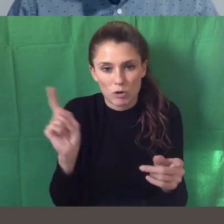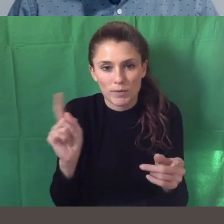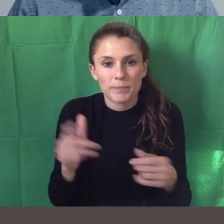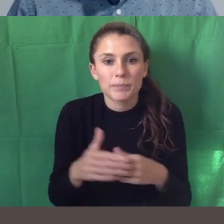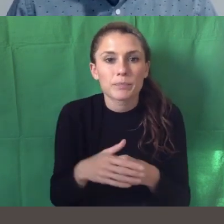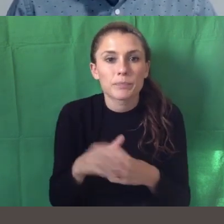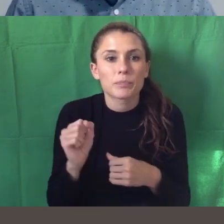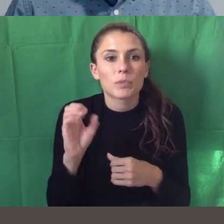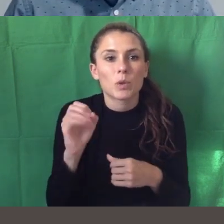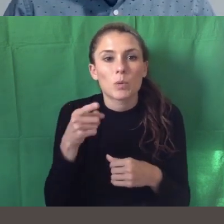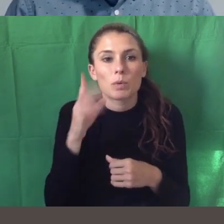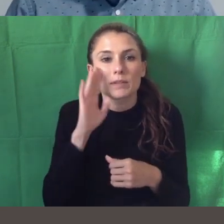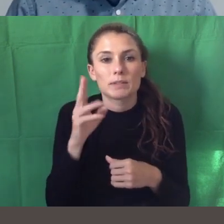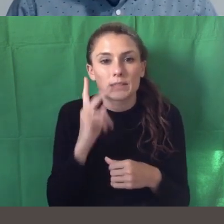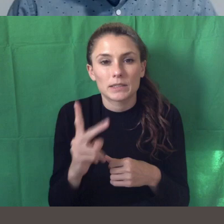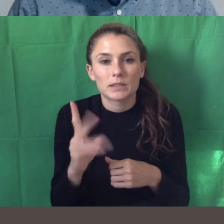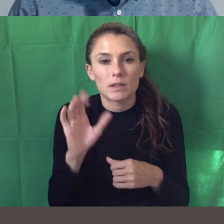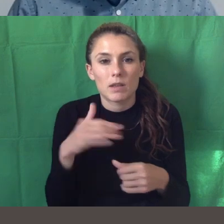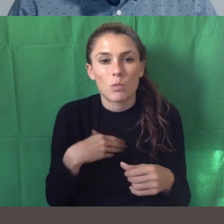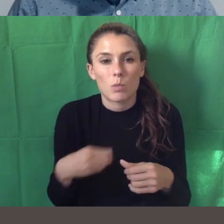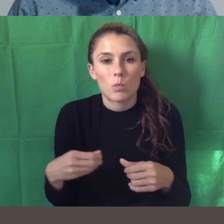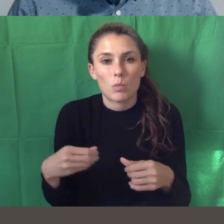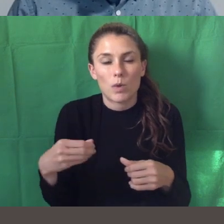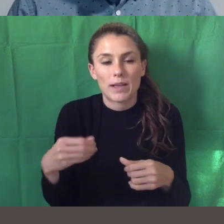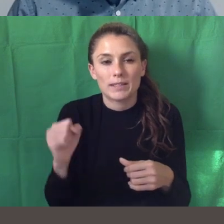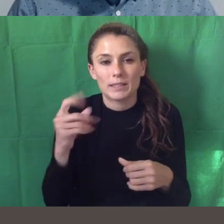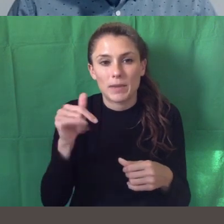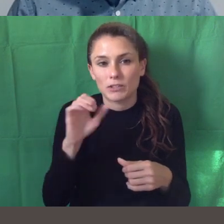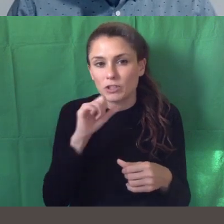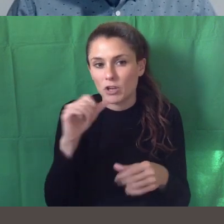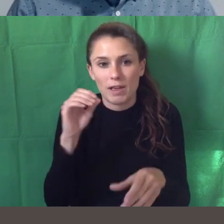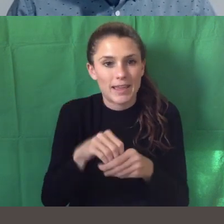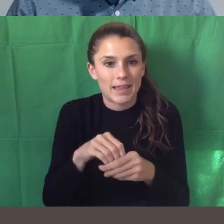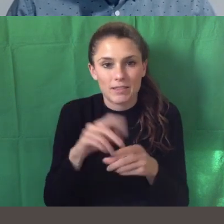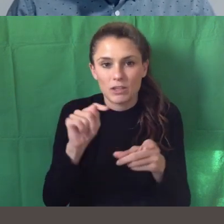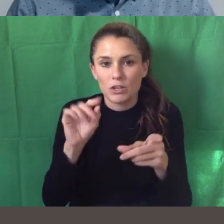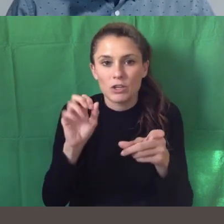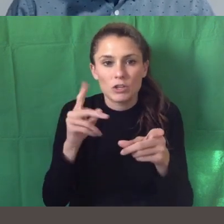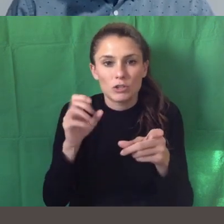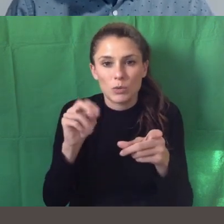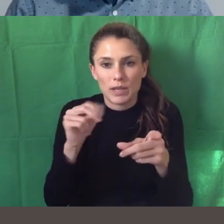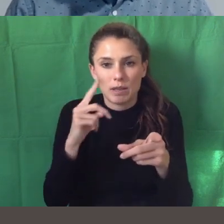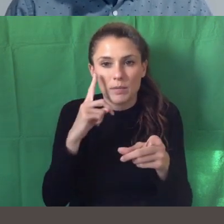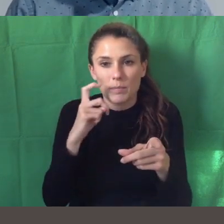You'll notice that some of the white space does not end up in any of the tokens, because it's actually insignificant to Python,